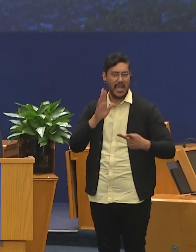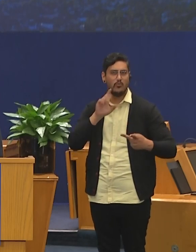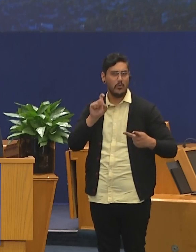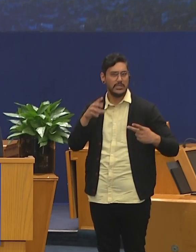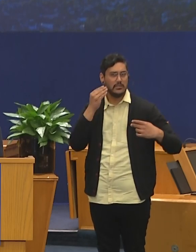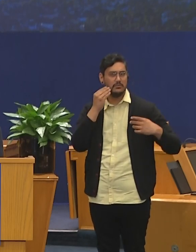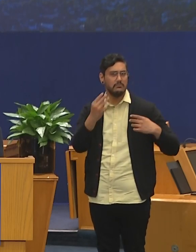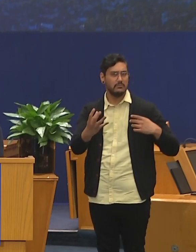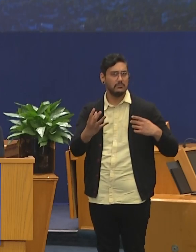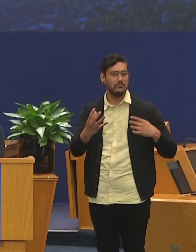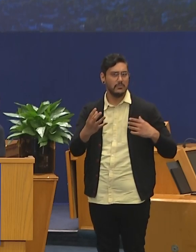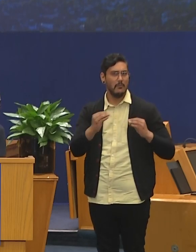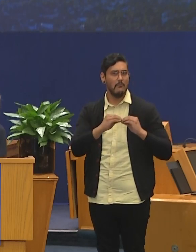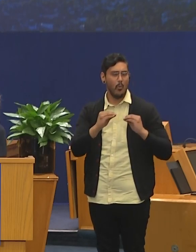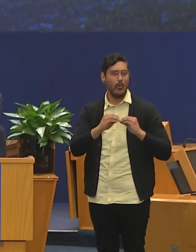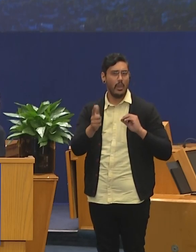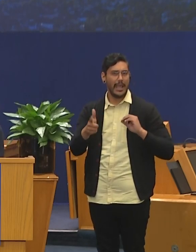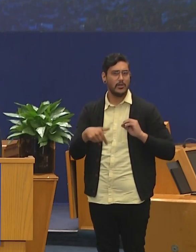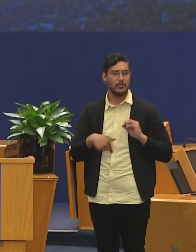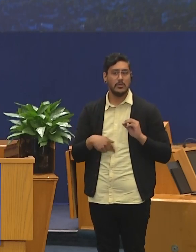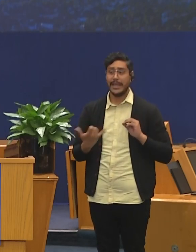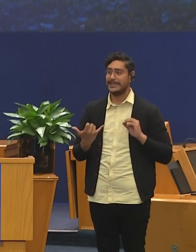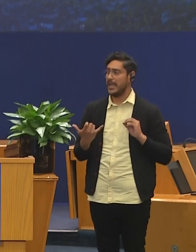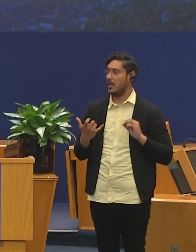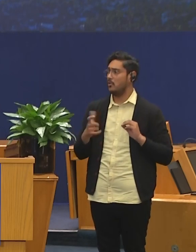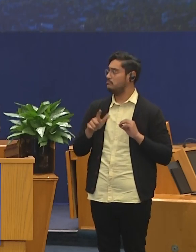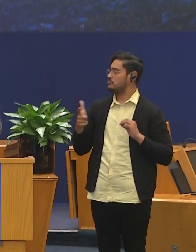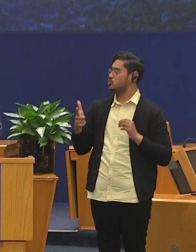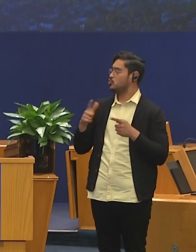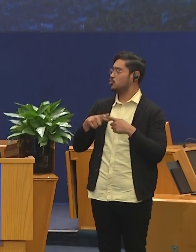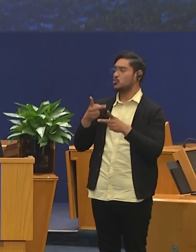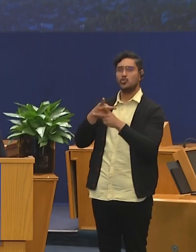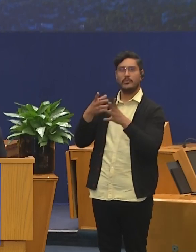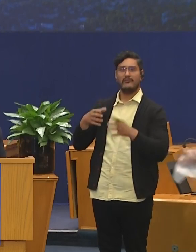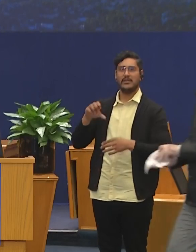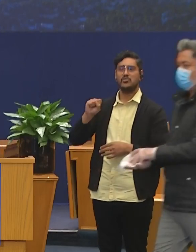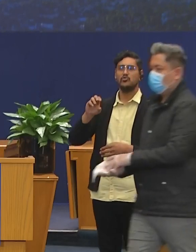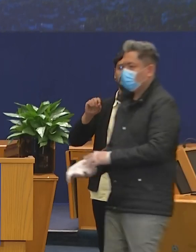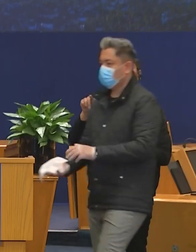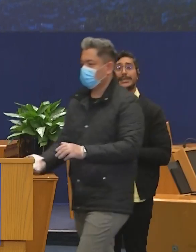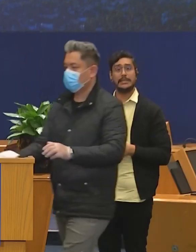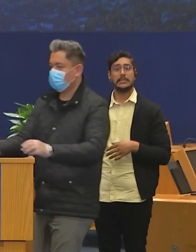FACILITIES. AND I WOULD HAVE THE GET BACK TO YOU WITH THAT INFORMATION, AS WELL.